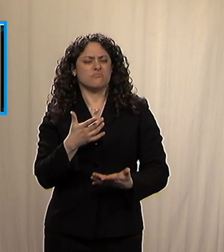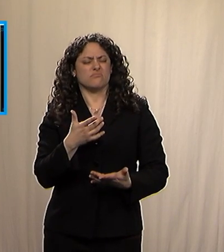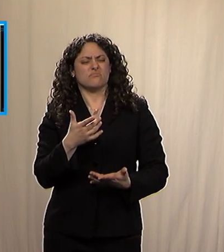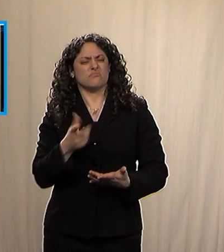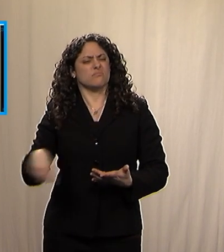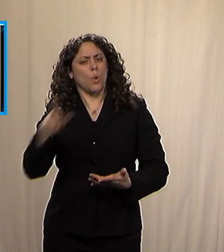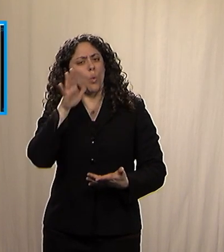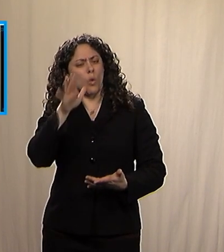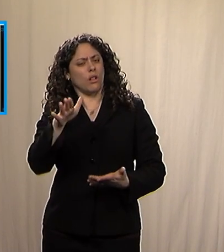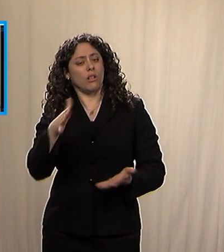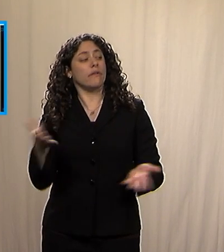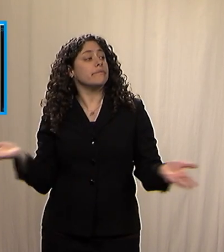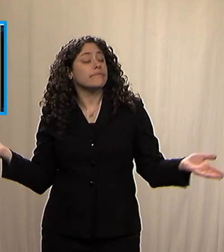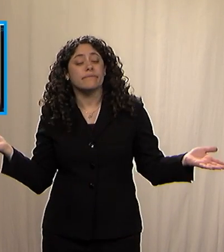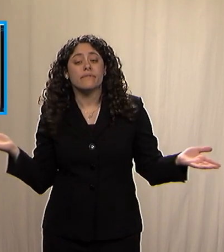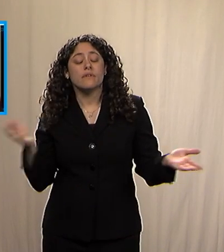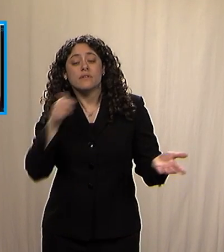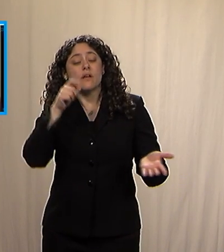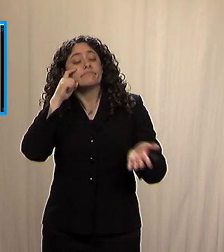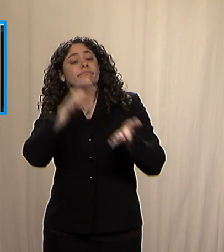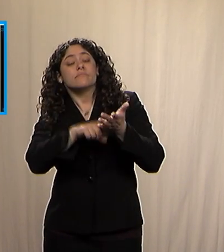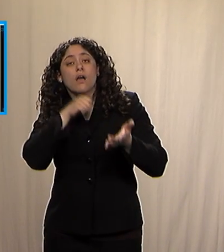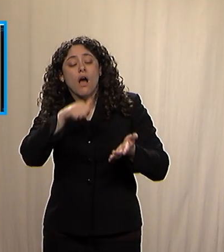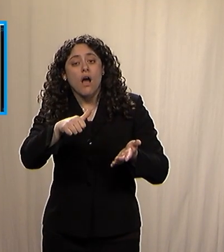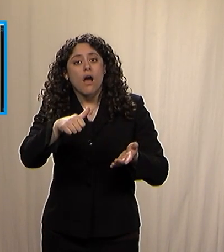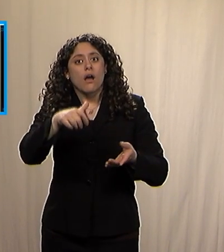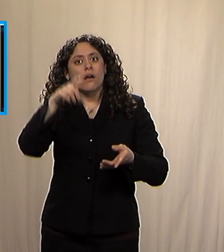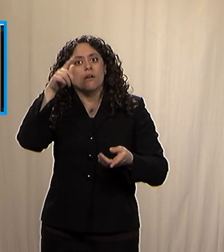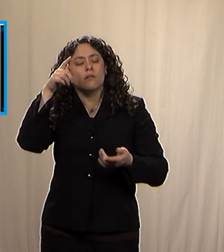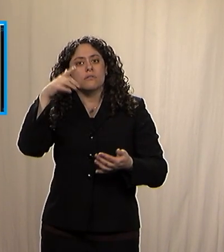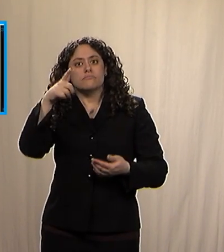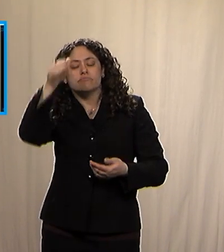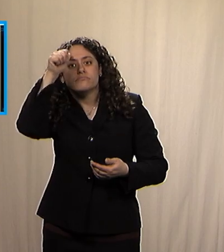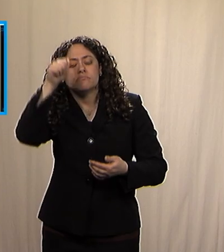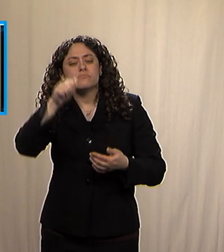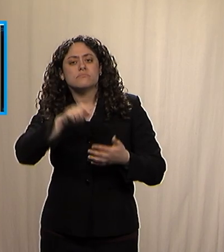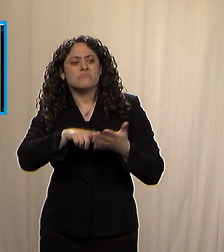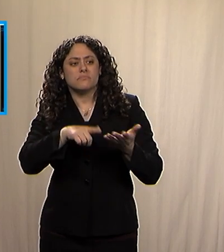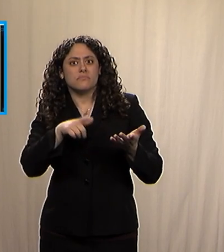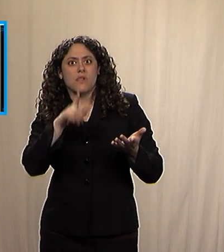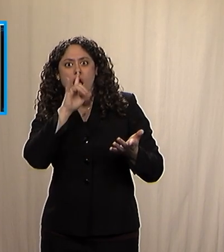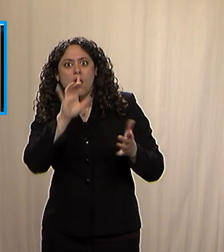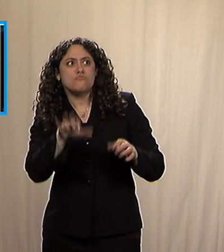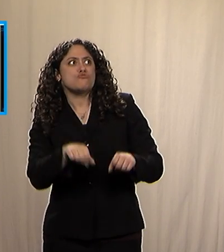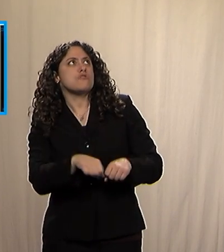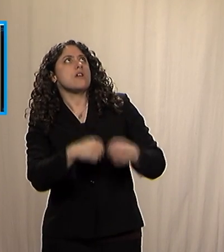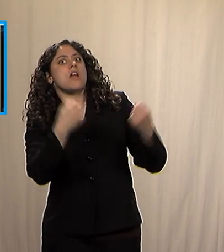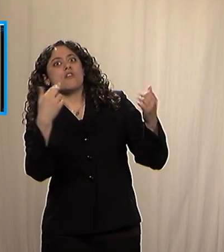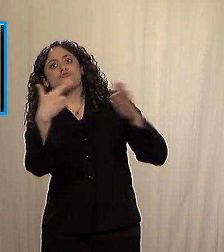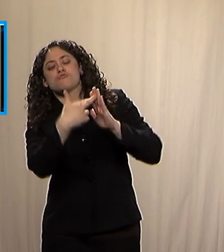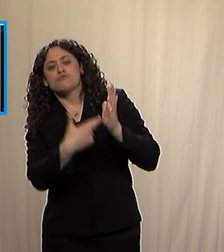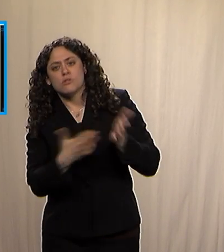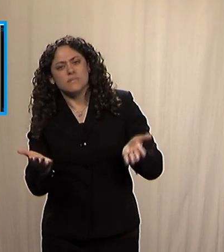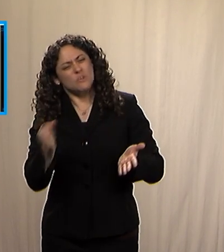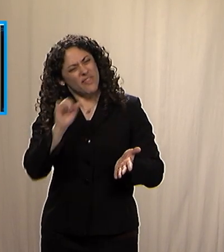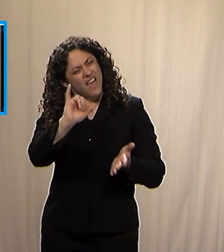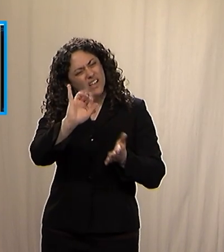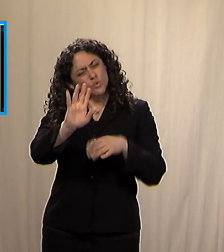to remember that as a horrible violation of any law. And by doing that, what's expected, that normal behavior.